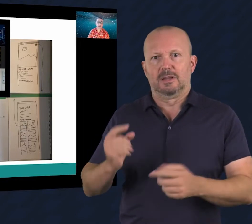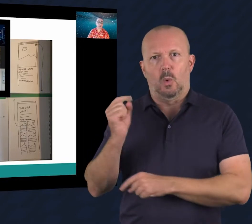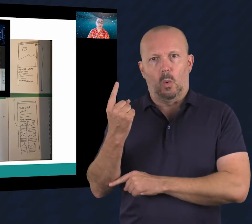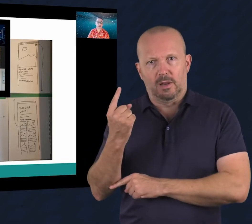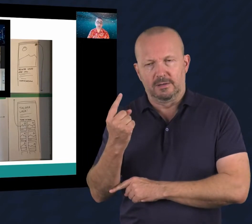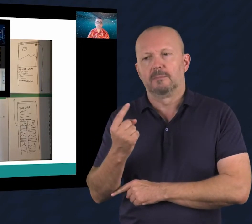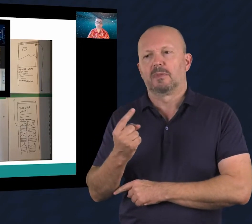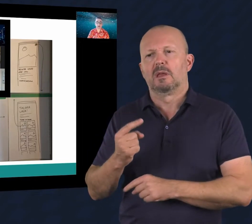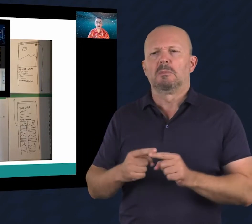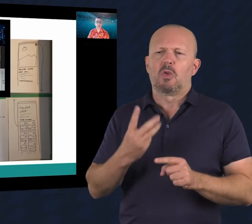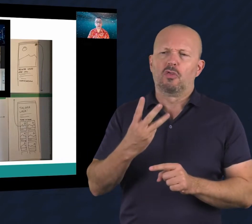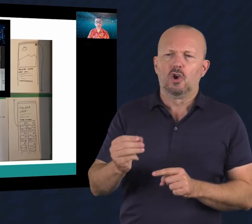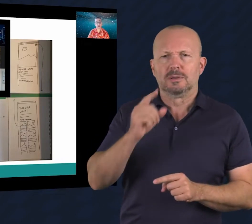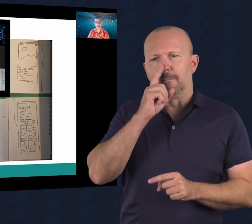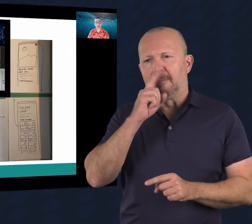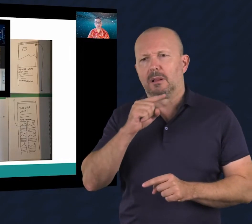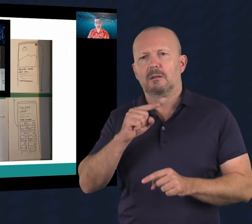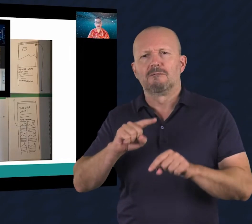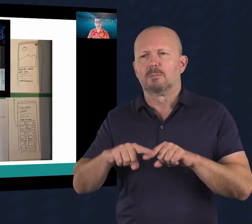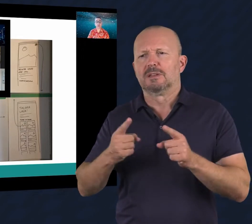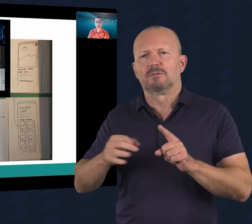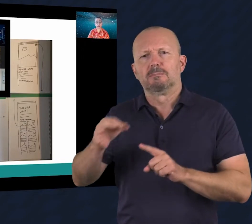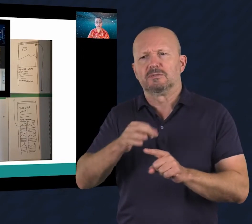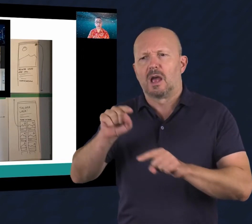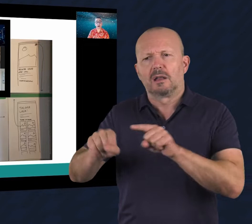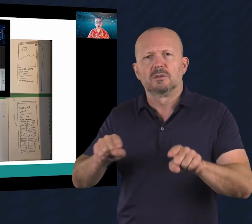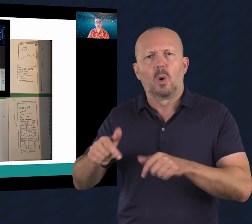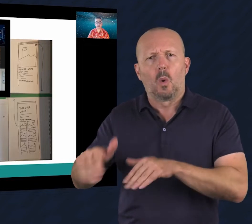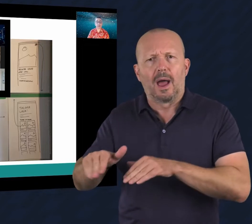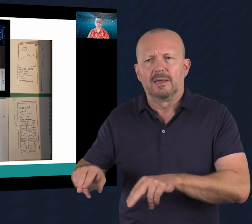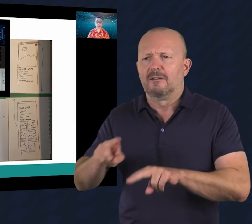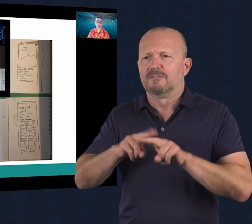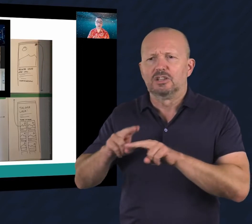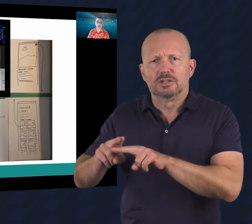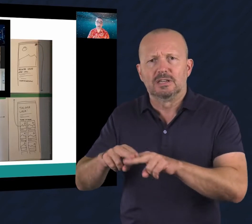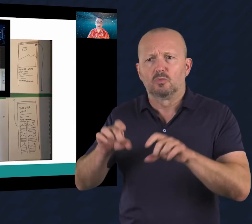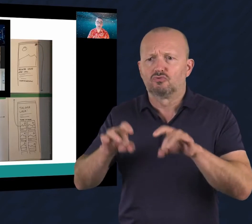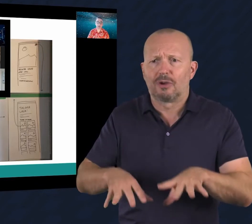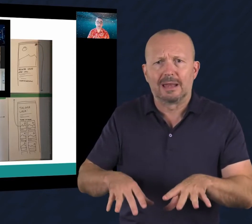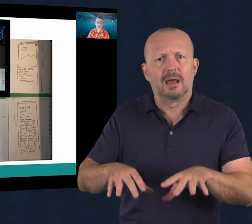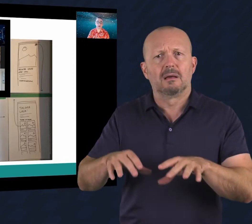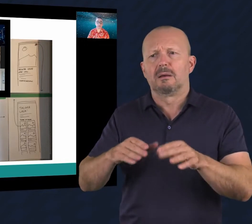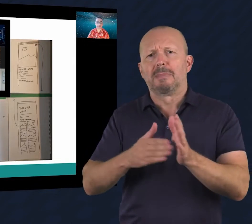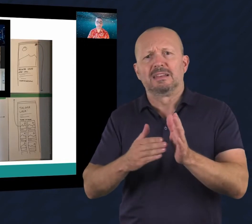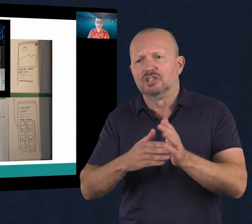It was to bring together about 30 people from Saipan, French Polynesia, Hawaii, Fiji, Australia and across Aotearoa.